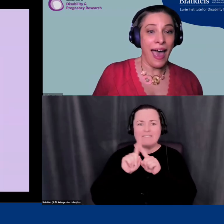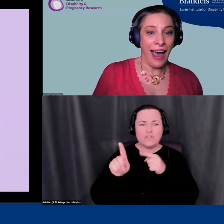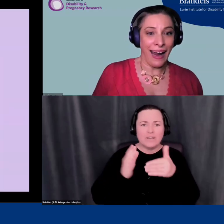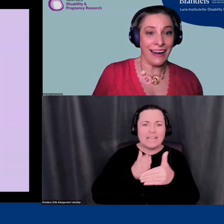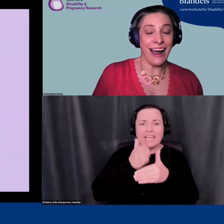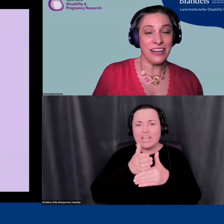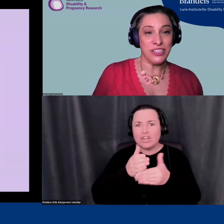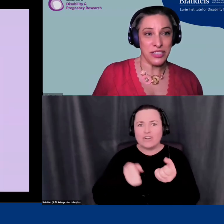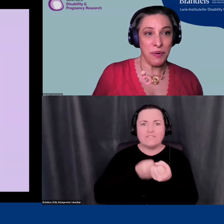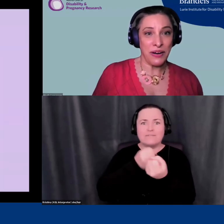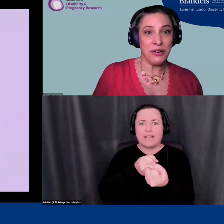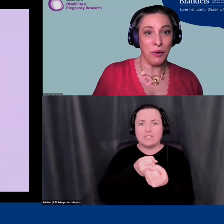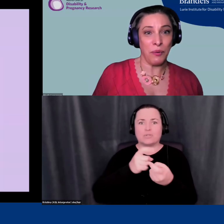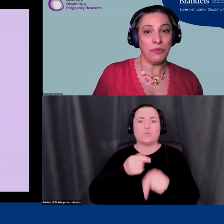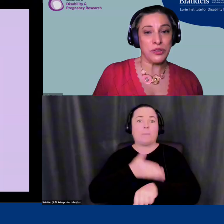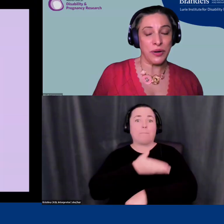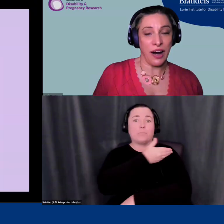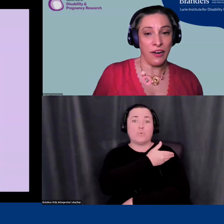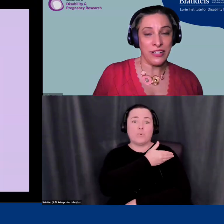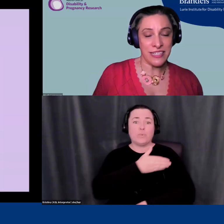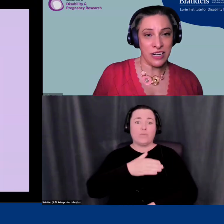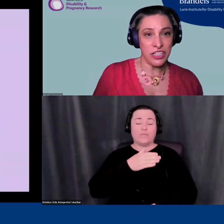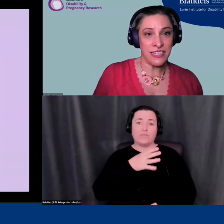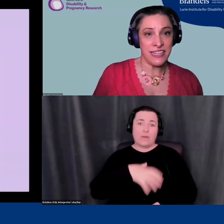And I just want to note during our discussion